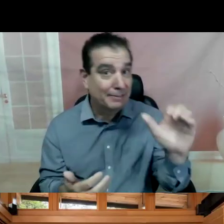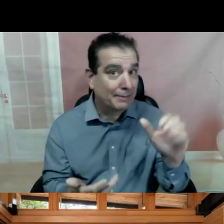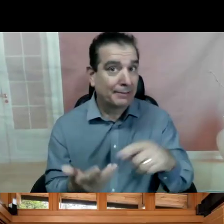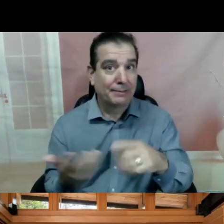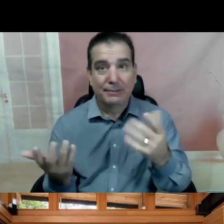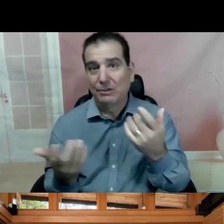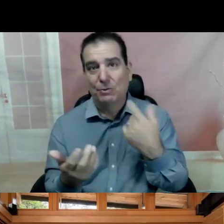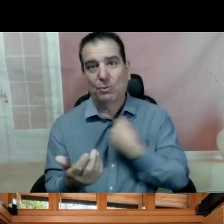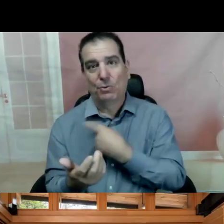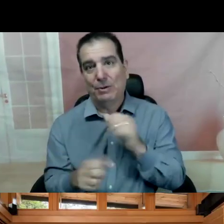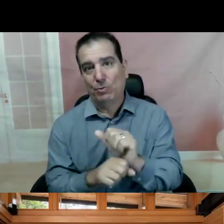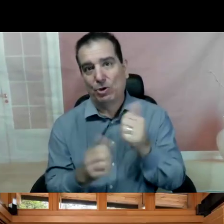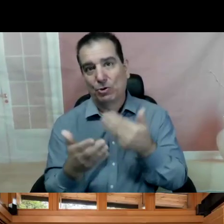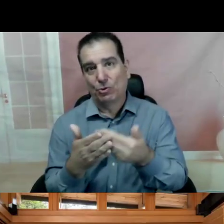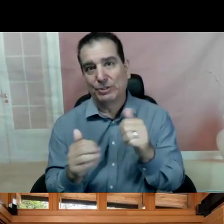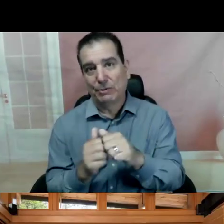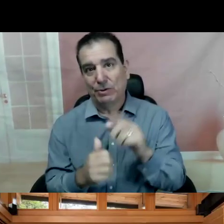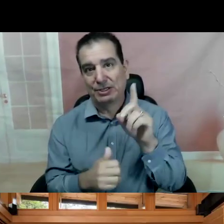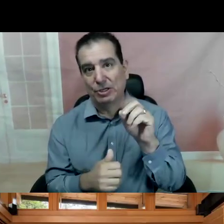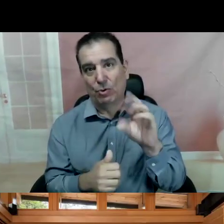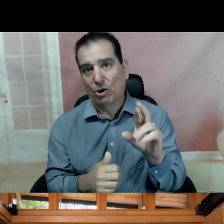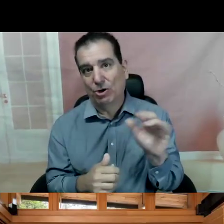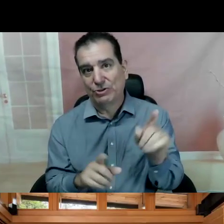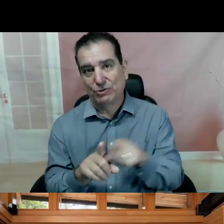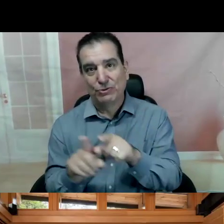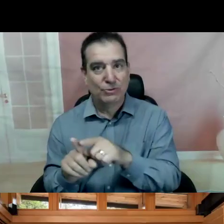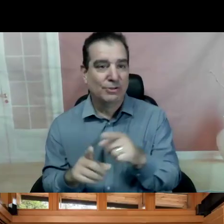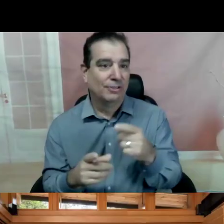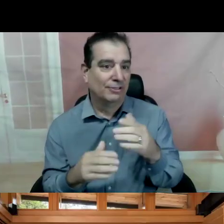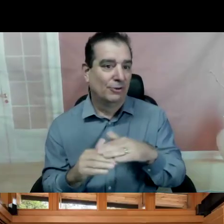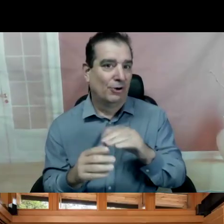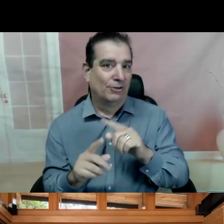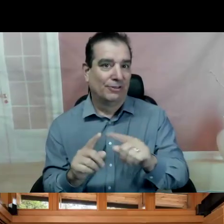You know, maybe voice options, you know, the different communications. We work closely